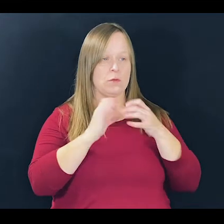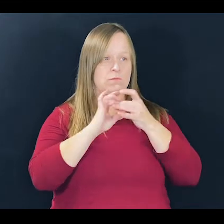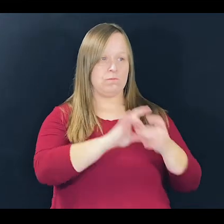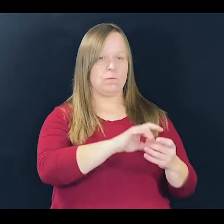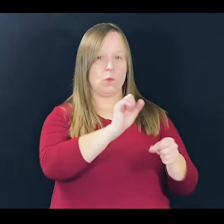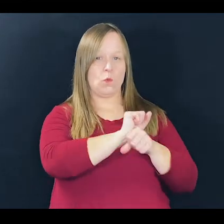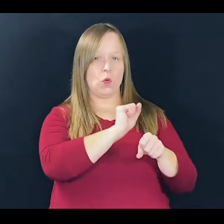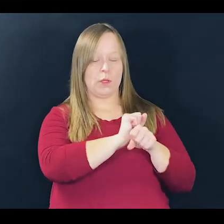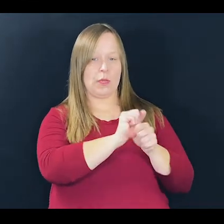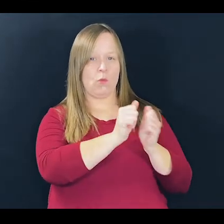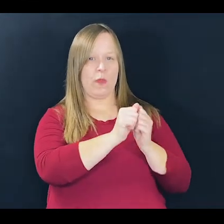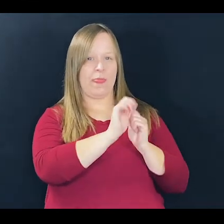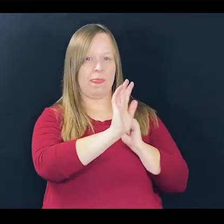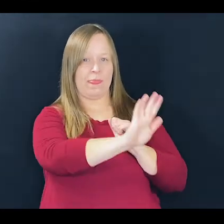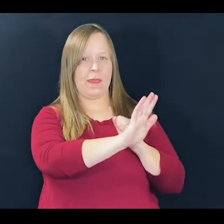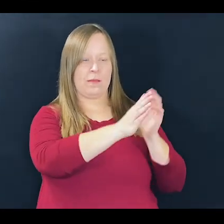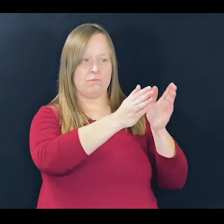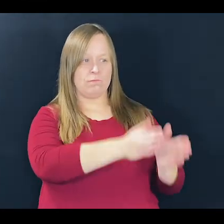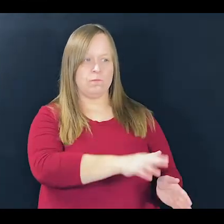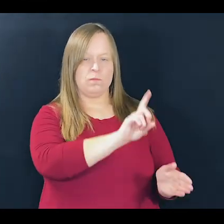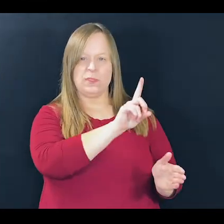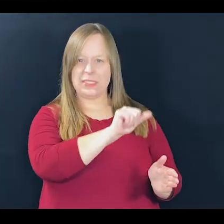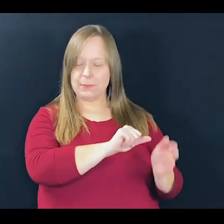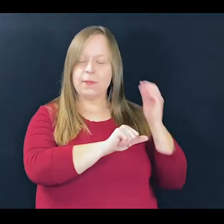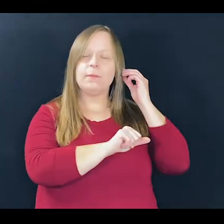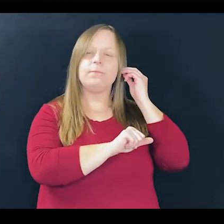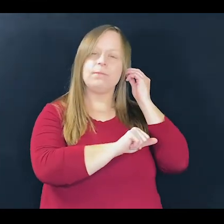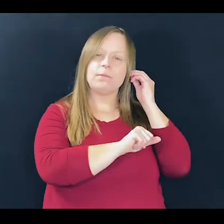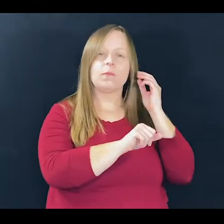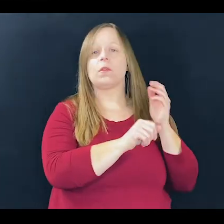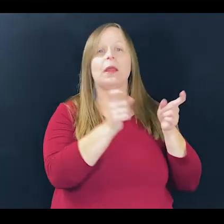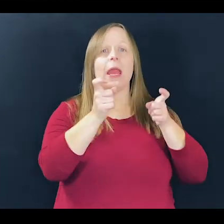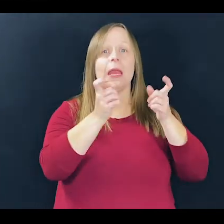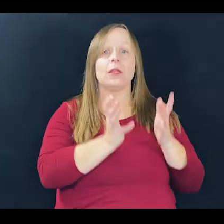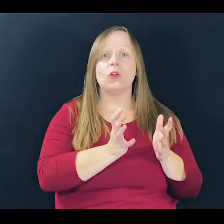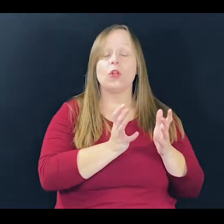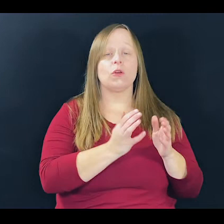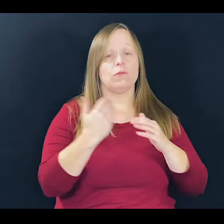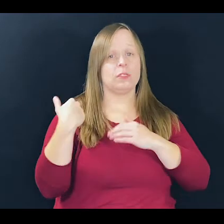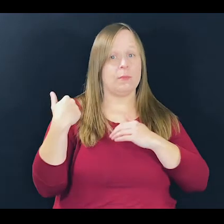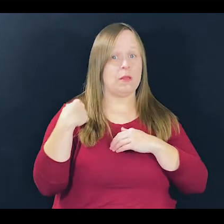working on behalf of the individual who has a disability. The handler, is responsible